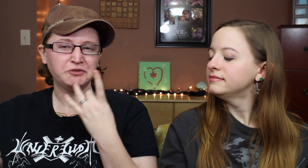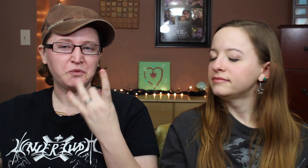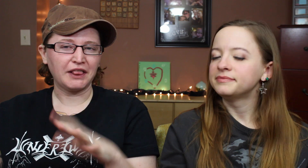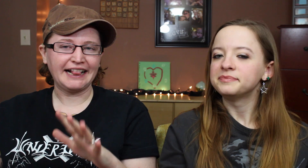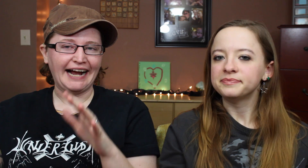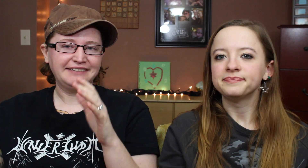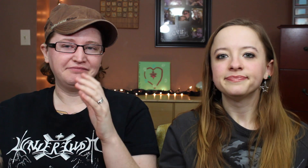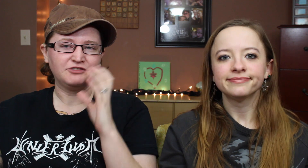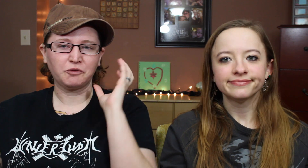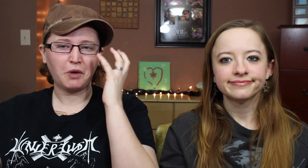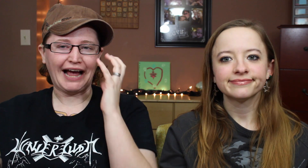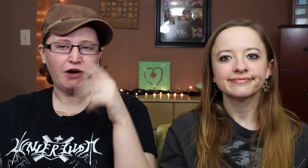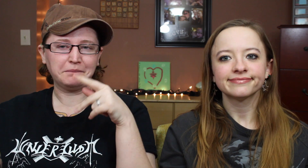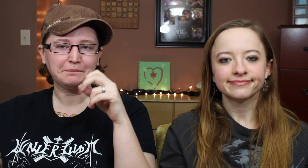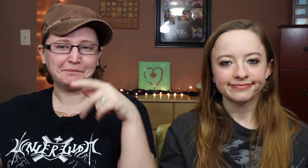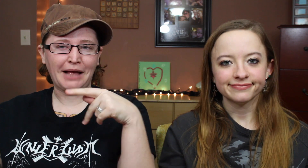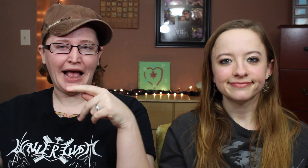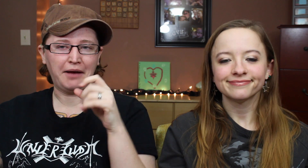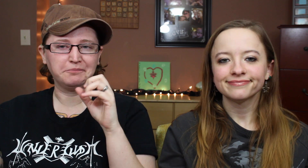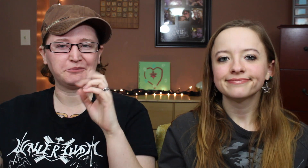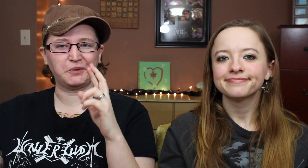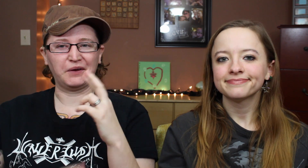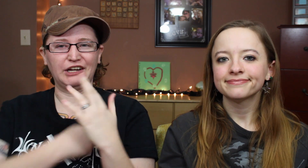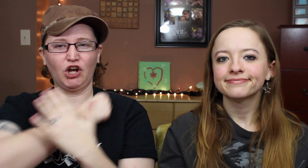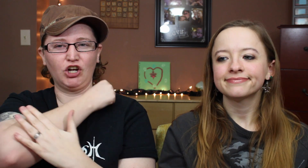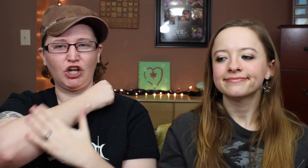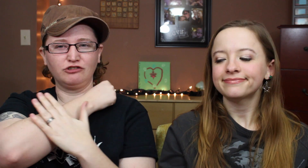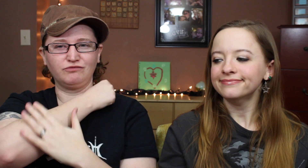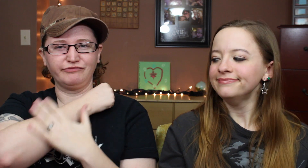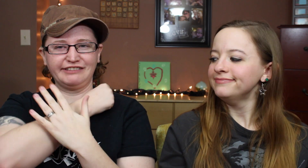Jenna: Yeah so I guess the only thing I don't like is like radio